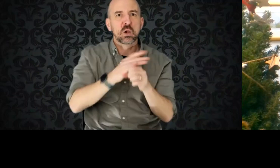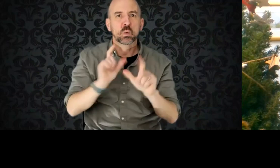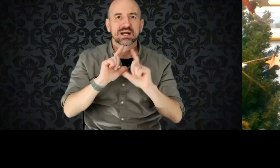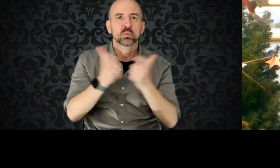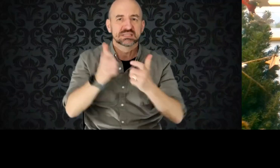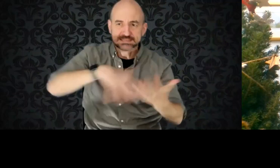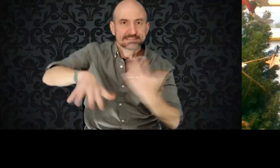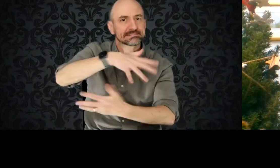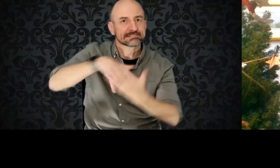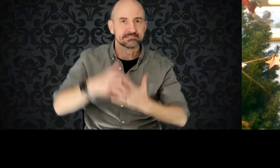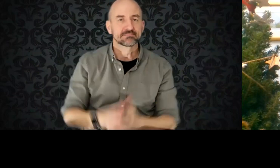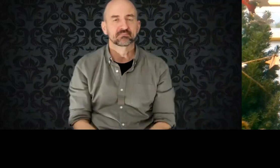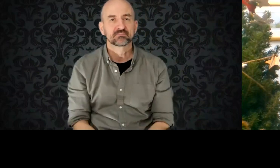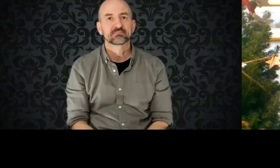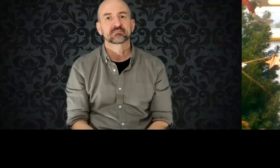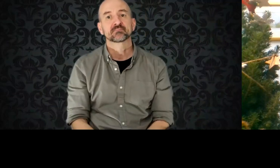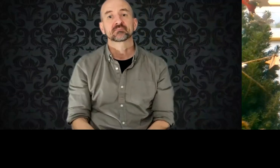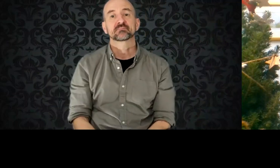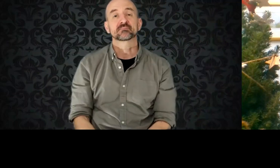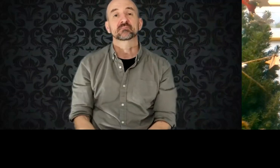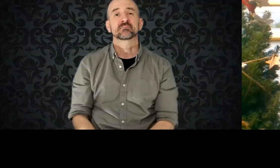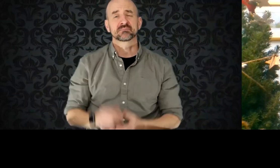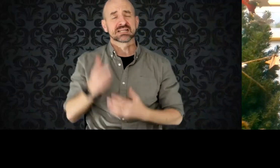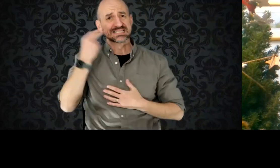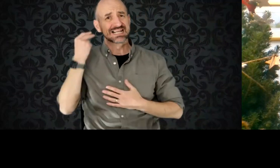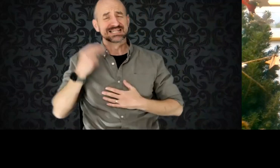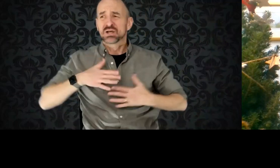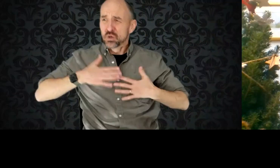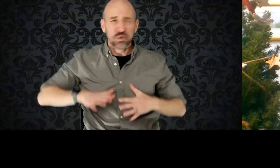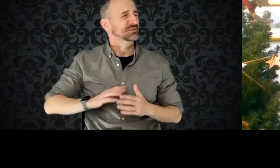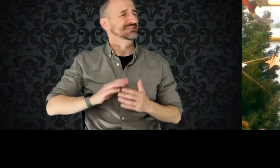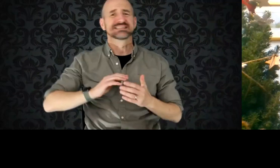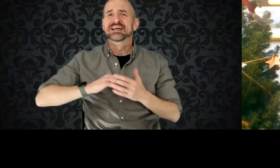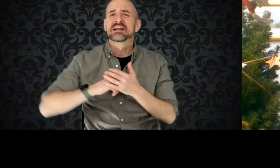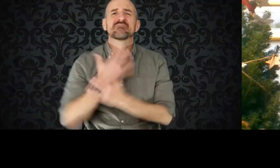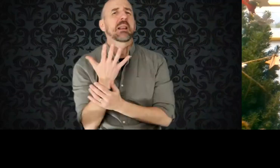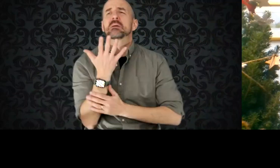creating outdoor sensory spaces, that can be used and enjoyed by the whole community, and bringing